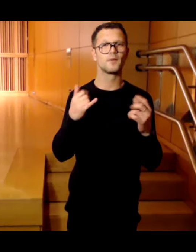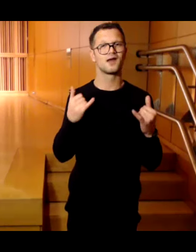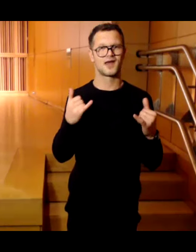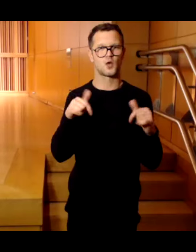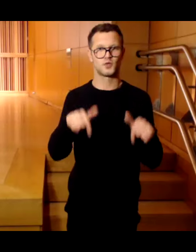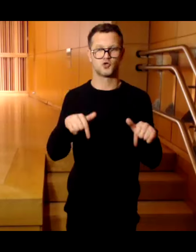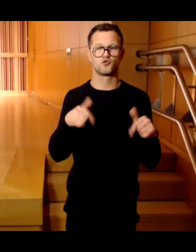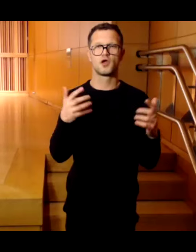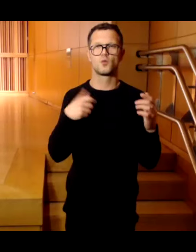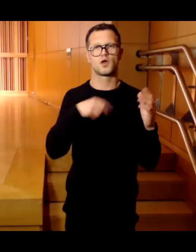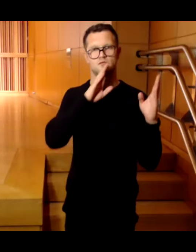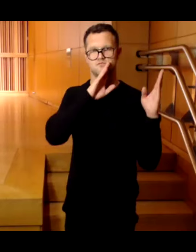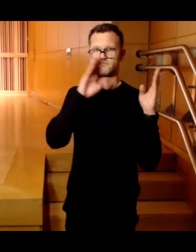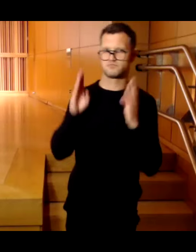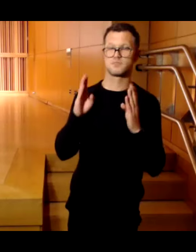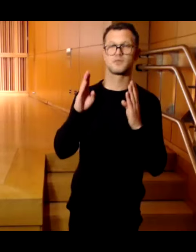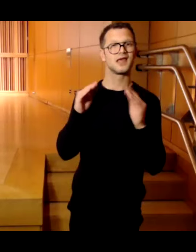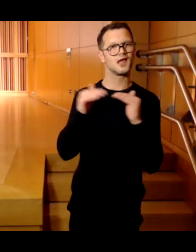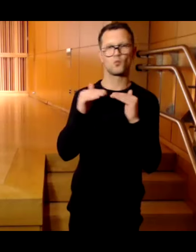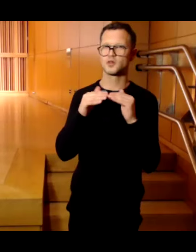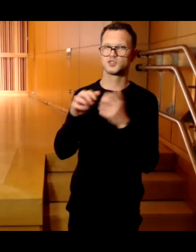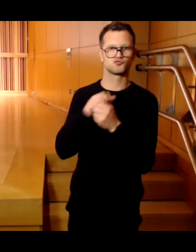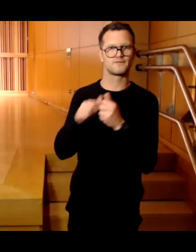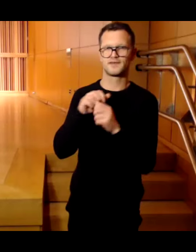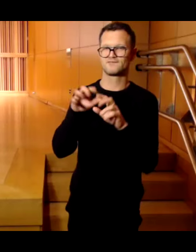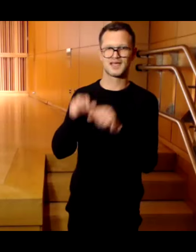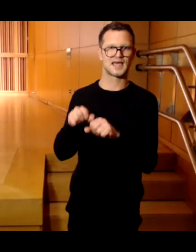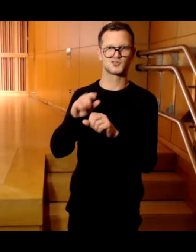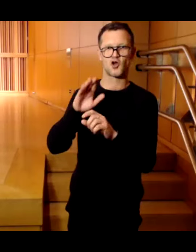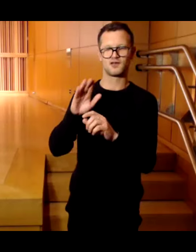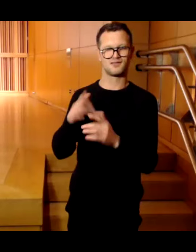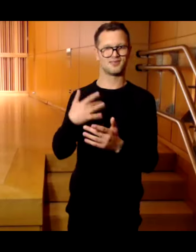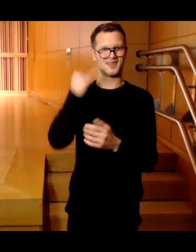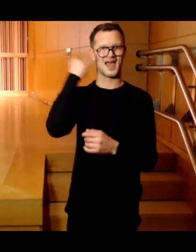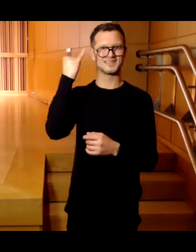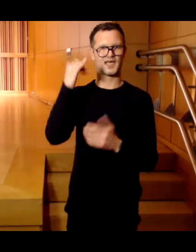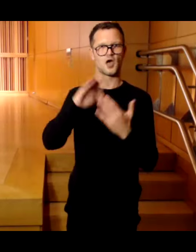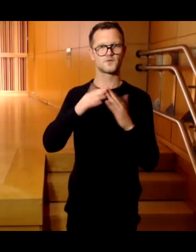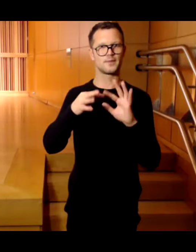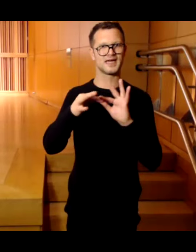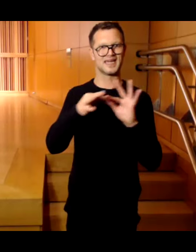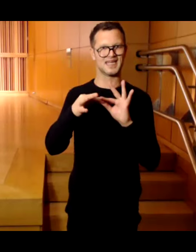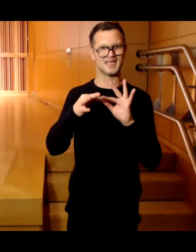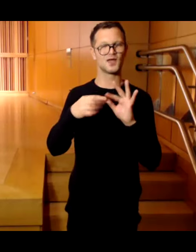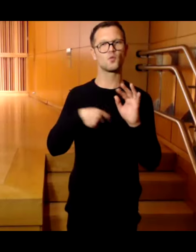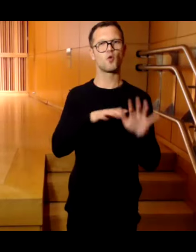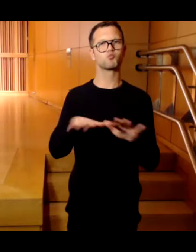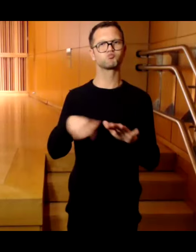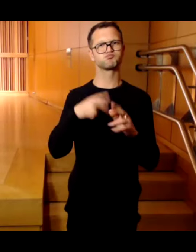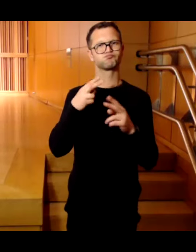are the equally destructive attacks on the very sense of community, what my… colloquially referred to as our American-ness.